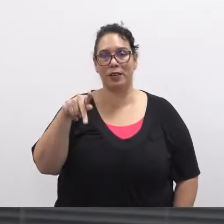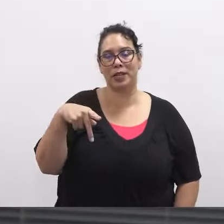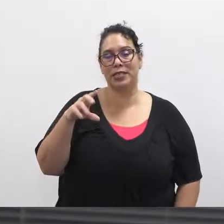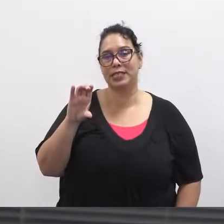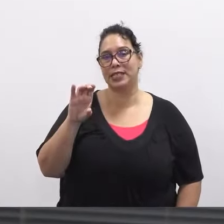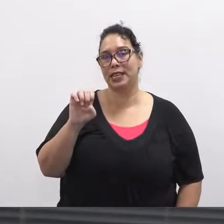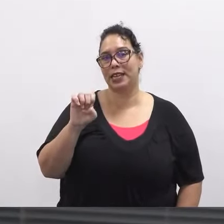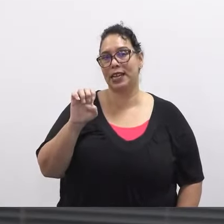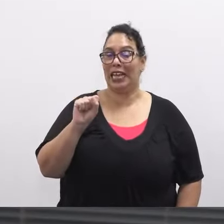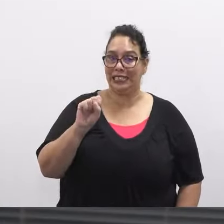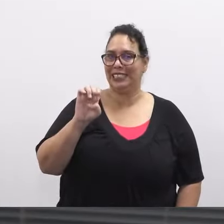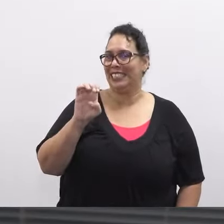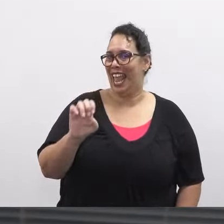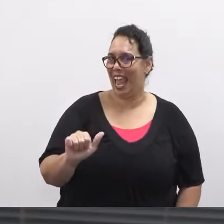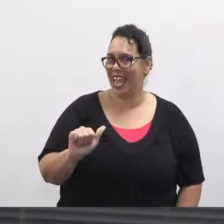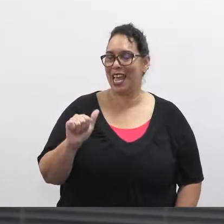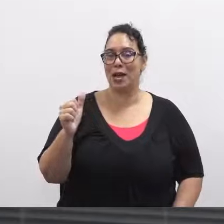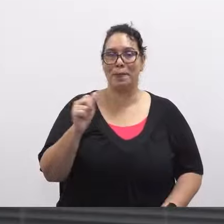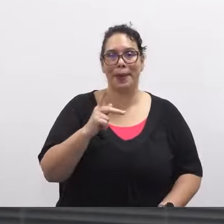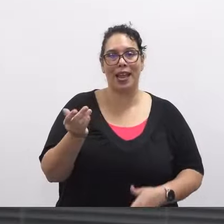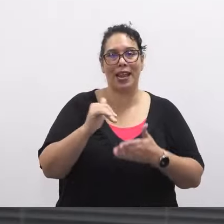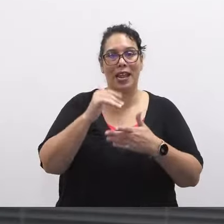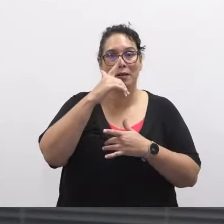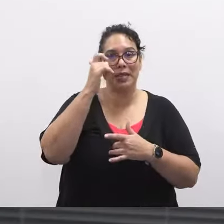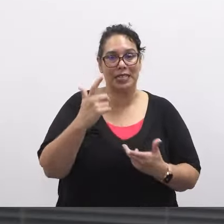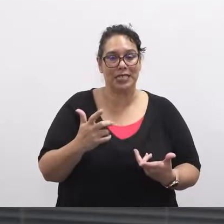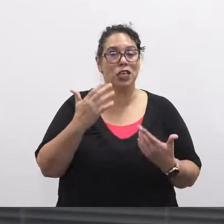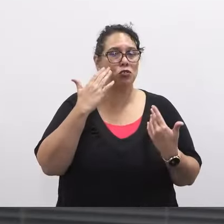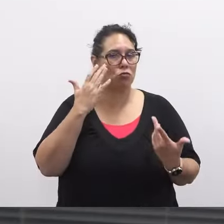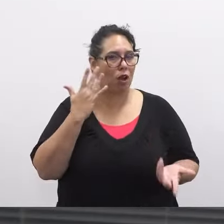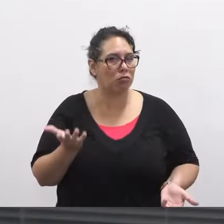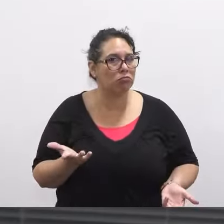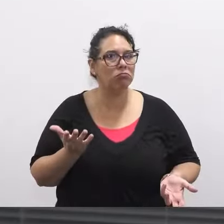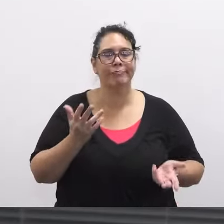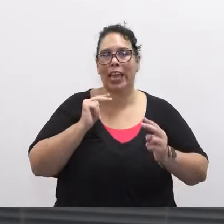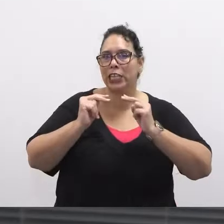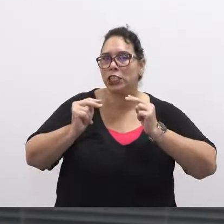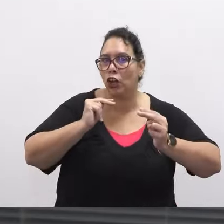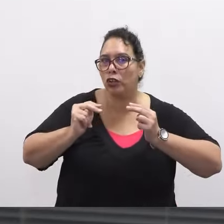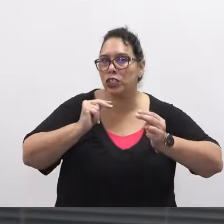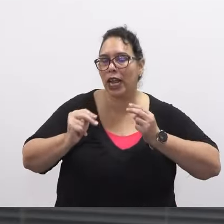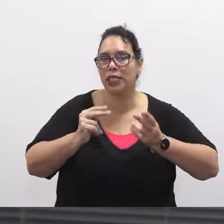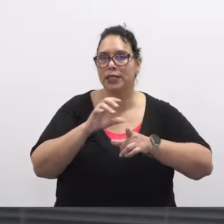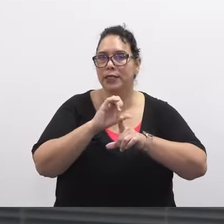So I'm back again because we're in this negotiations situation.